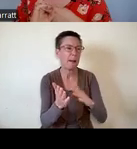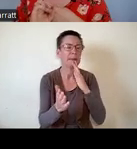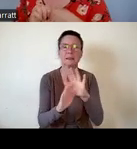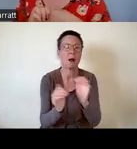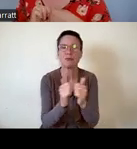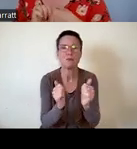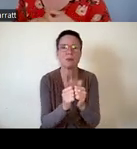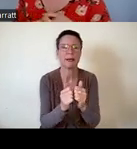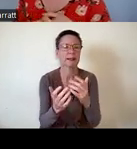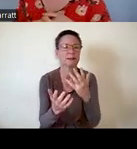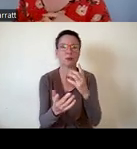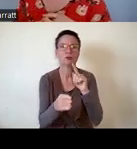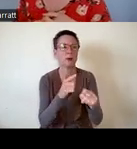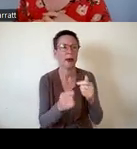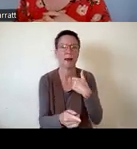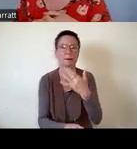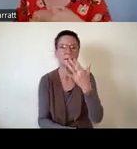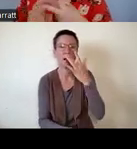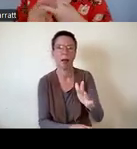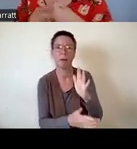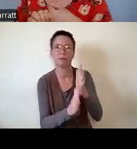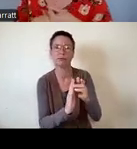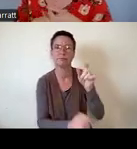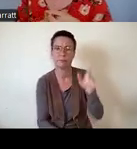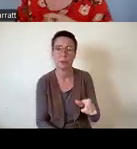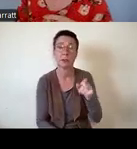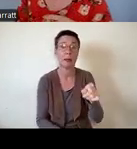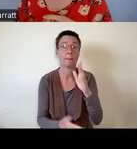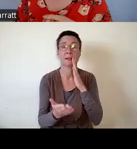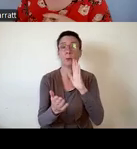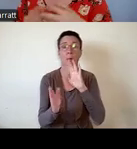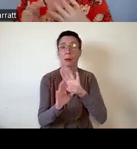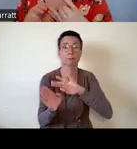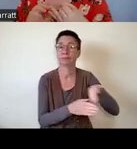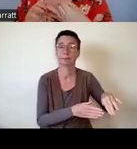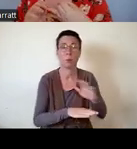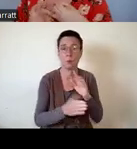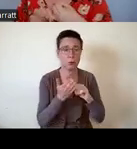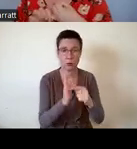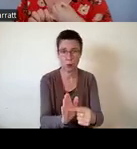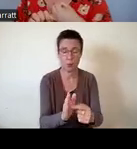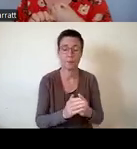designed to deceive the users, then it won't show it. Then low quality.